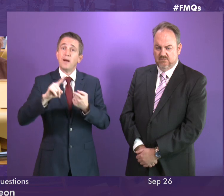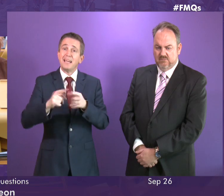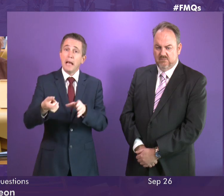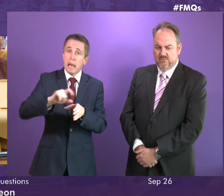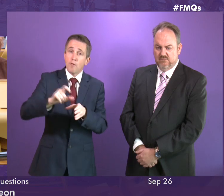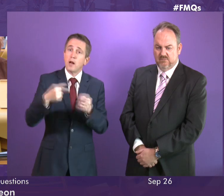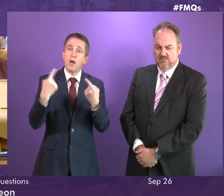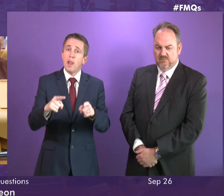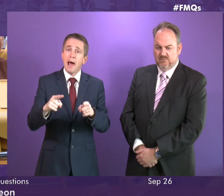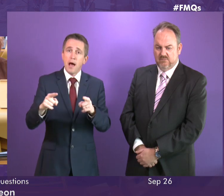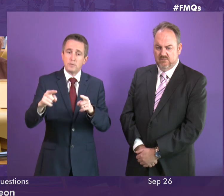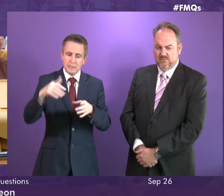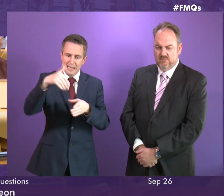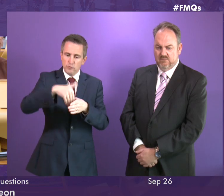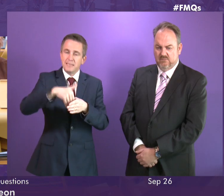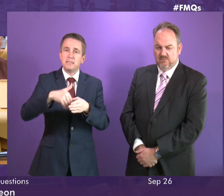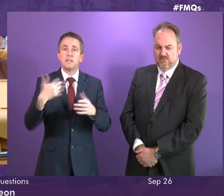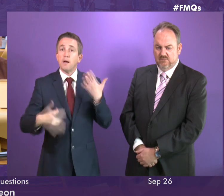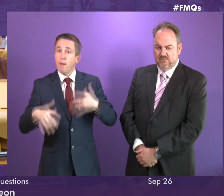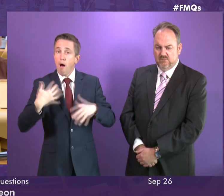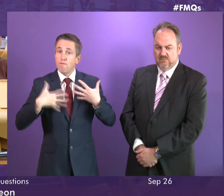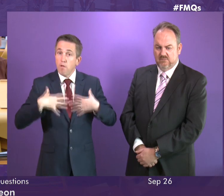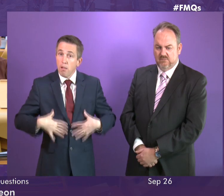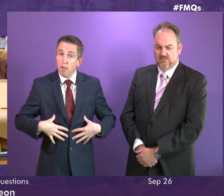cannot contain ingredients that are known to be harmful. The directive also limits the